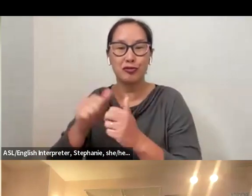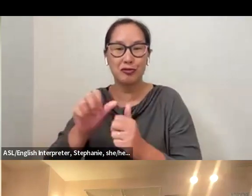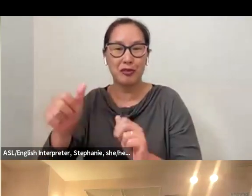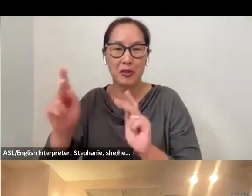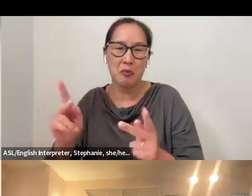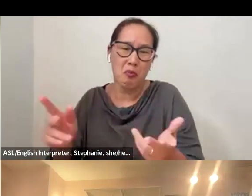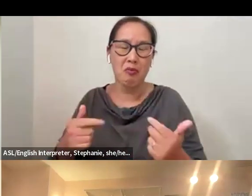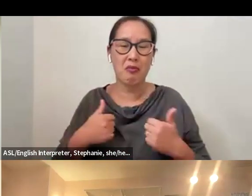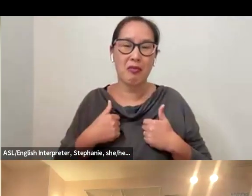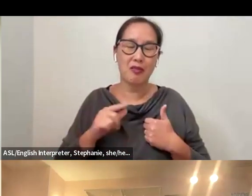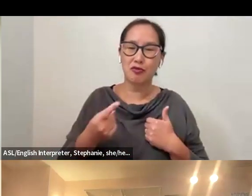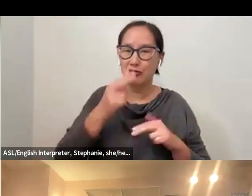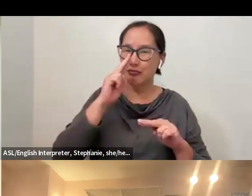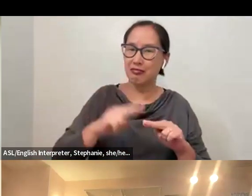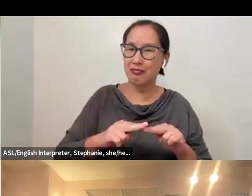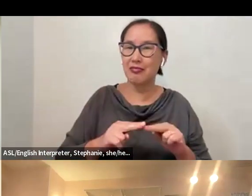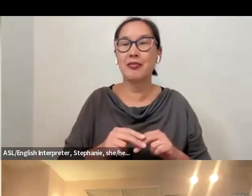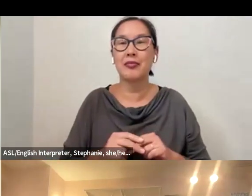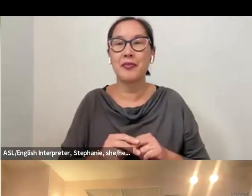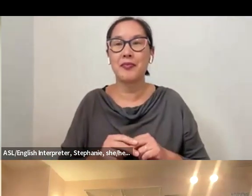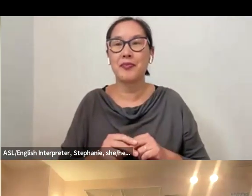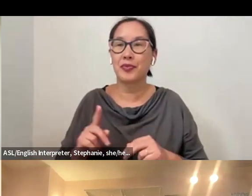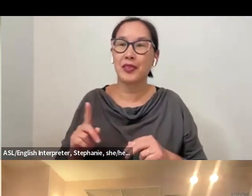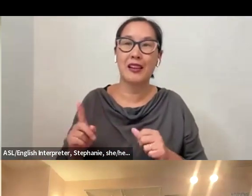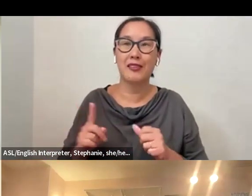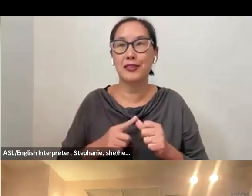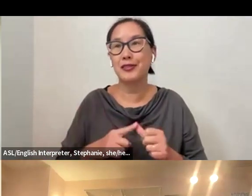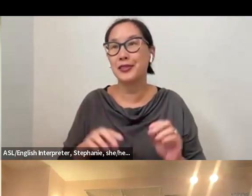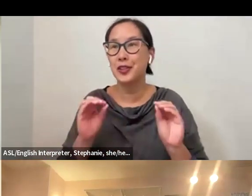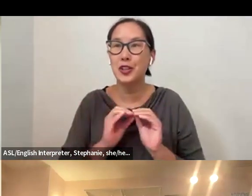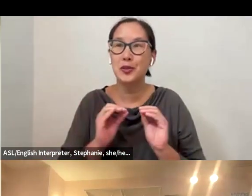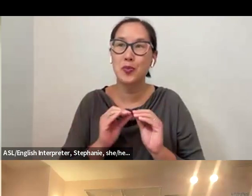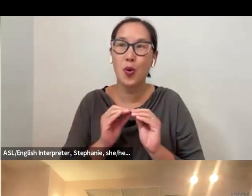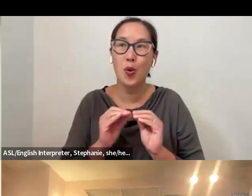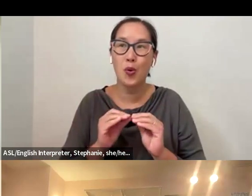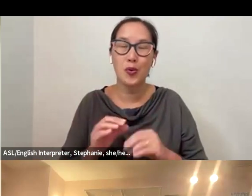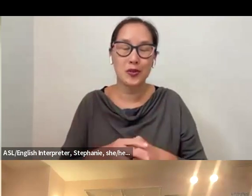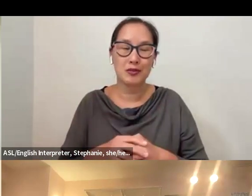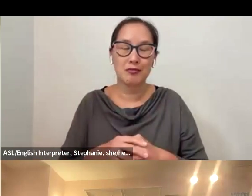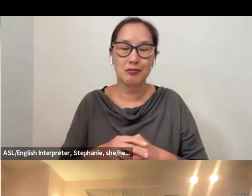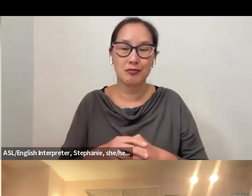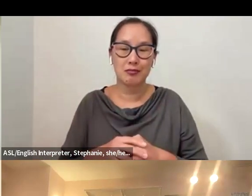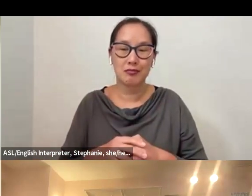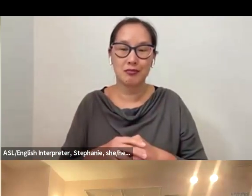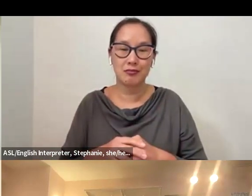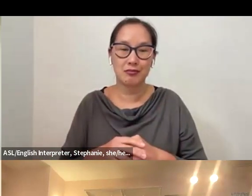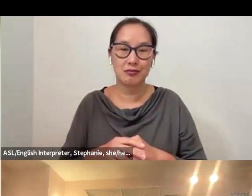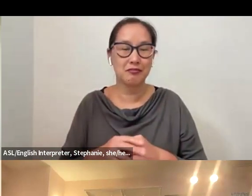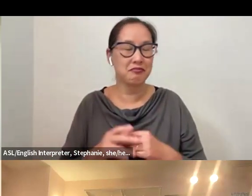But, but at first it was more just for me to really see what it was like to